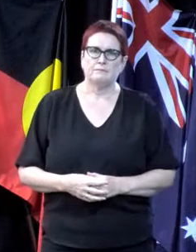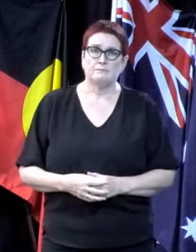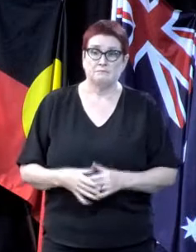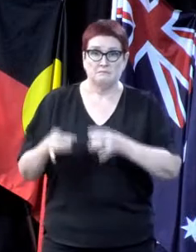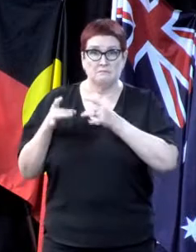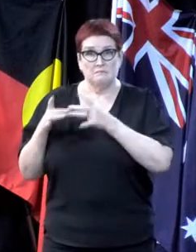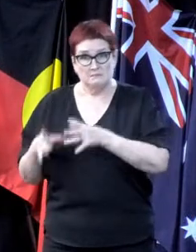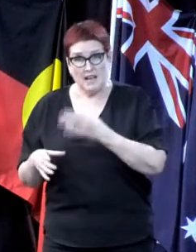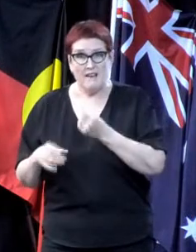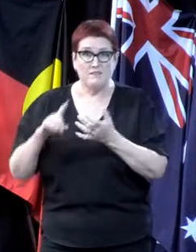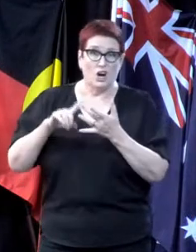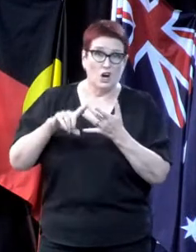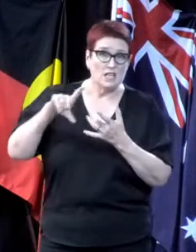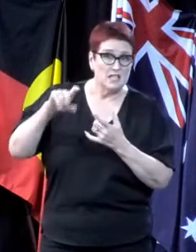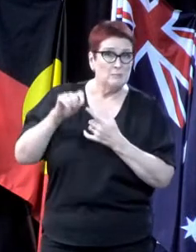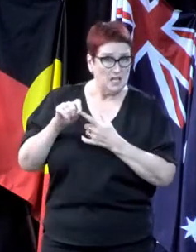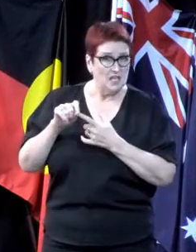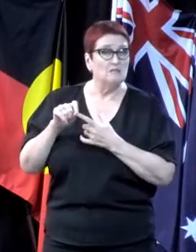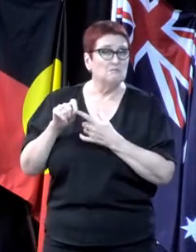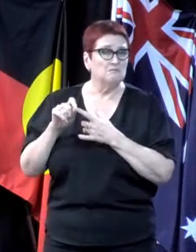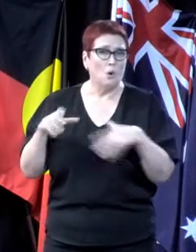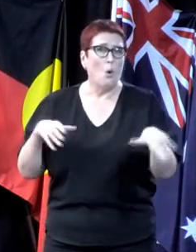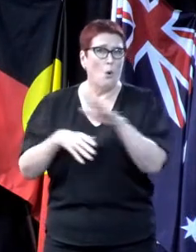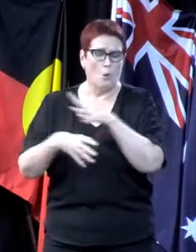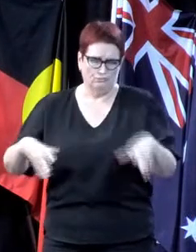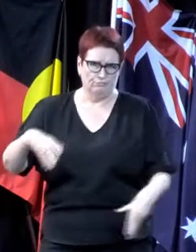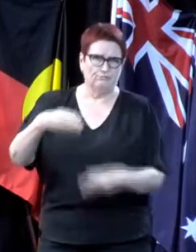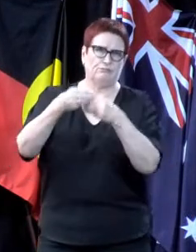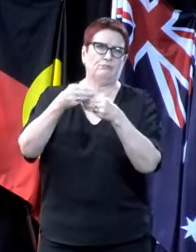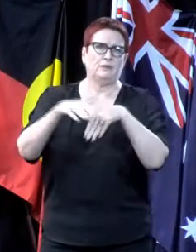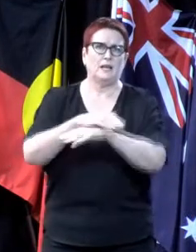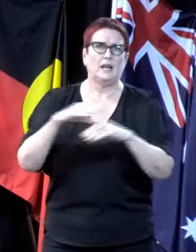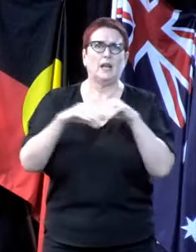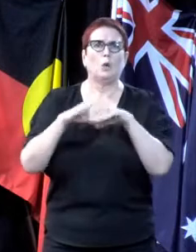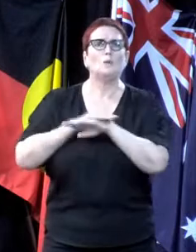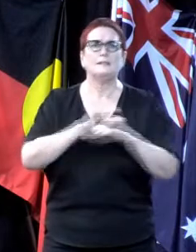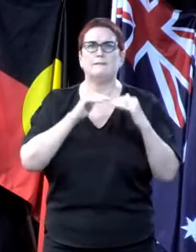We have ICPs which all work in that part, as well. So, we have a building.